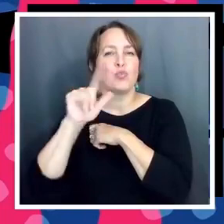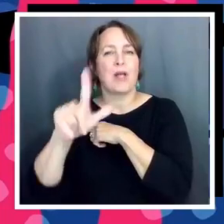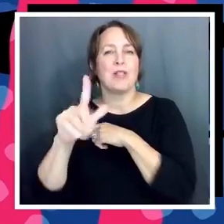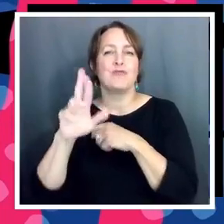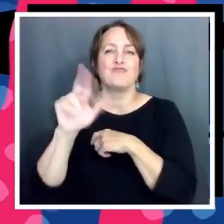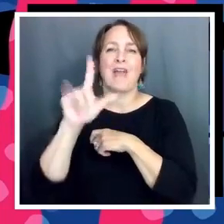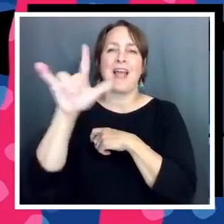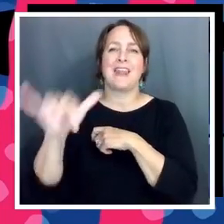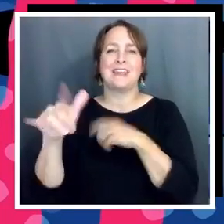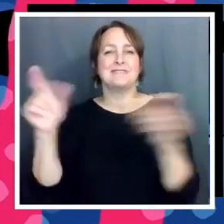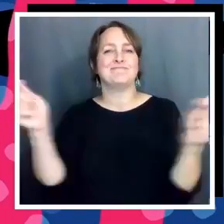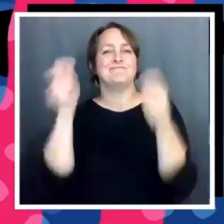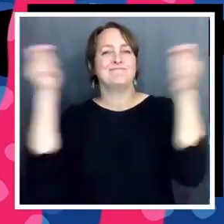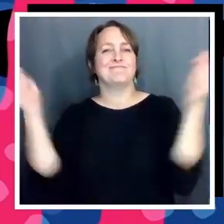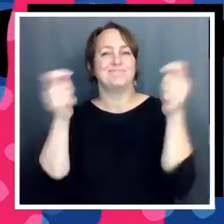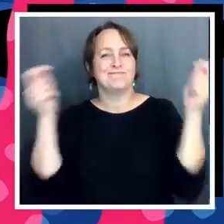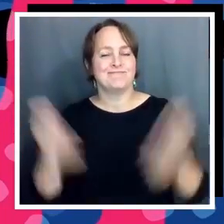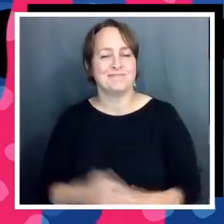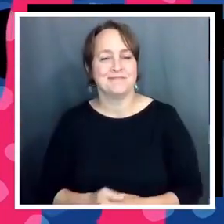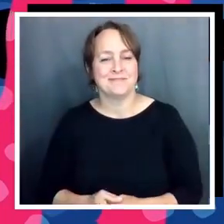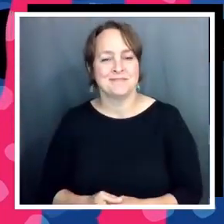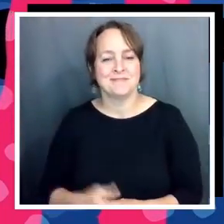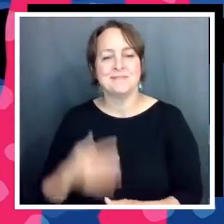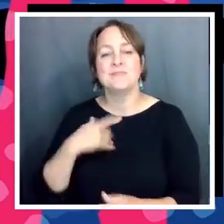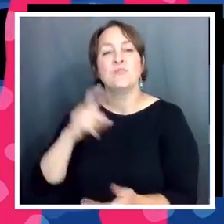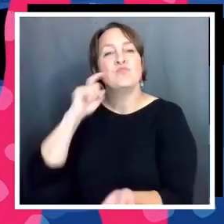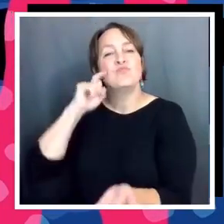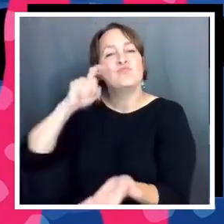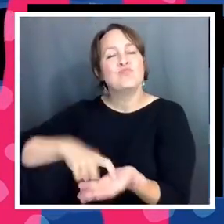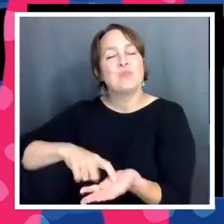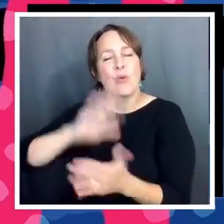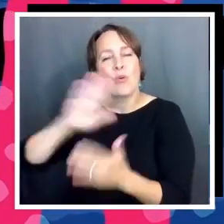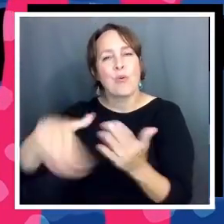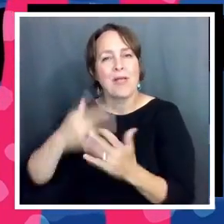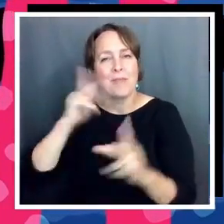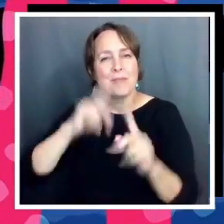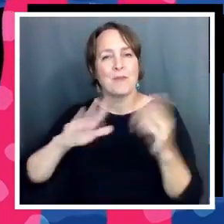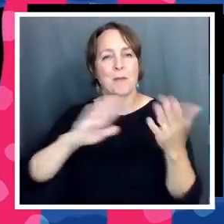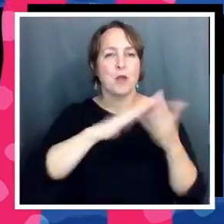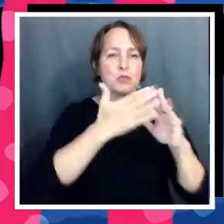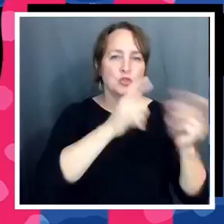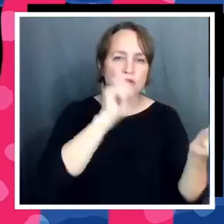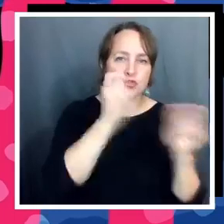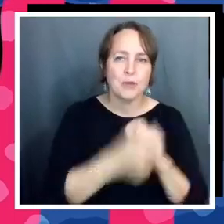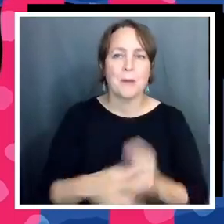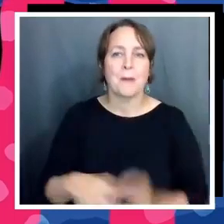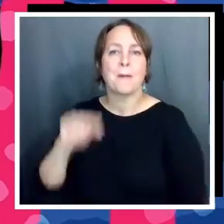ORGANIZING TODAY'S EVENT. IN GATHERING FAMILIES FROM ALL ACROSS AMERICA FOR THIS VIRTUAL